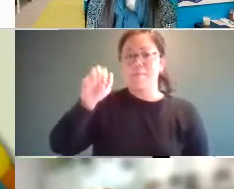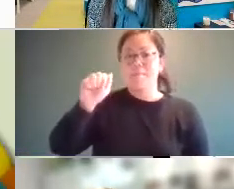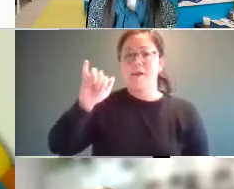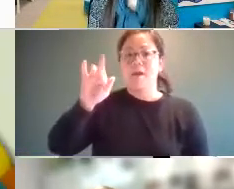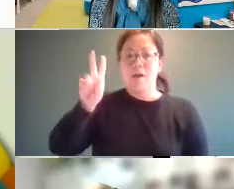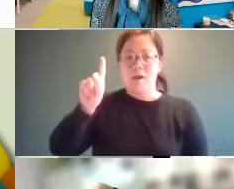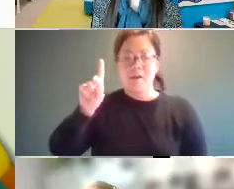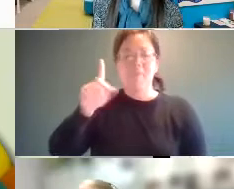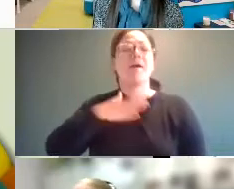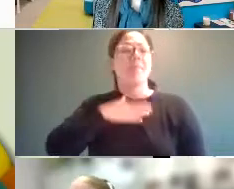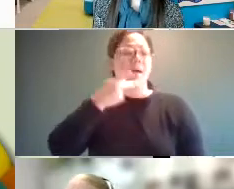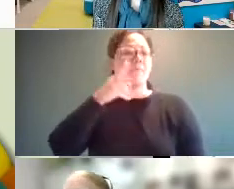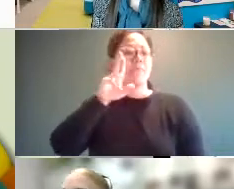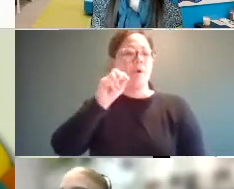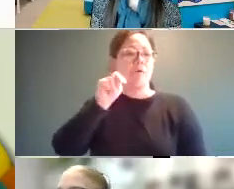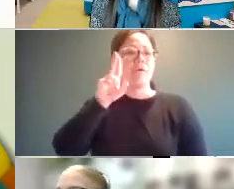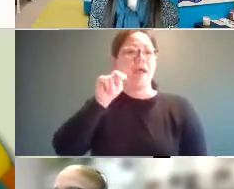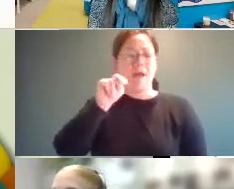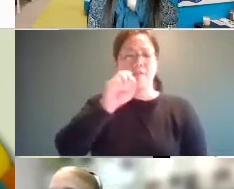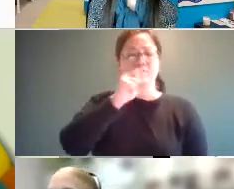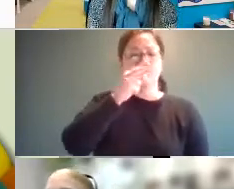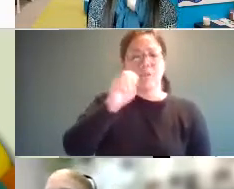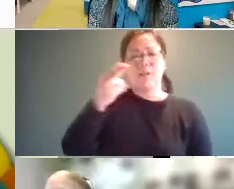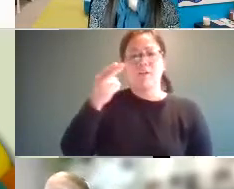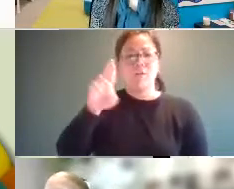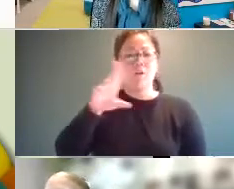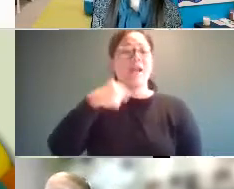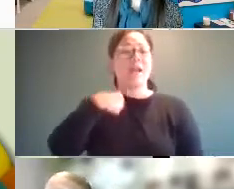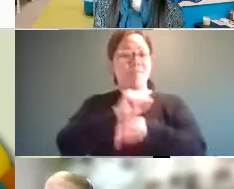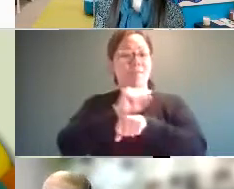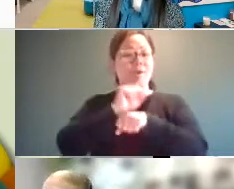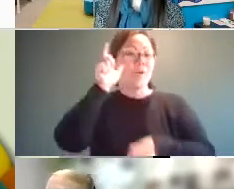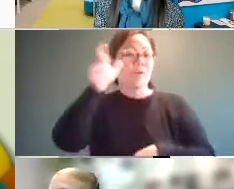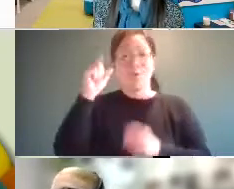I have worked at LUNA language services over the last eight years. And in the last four,